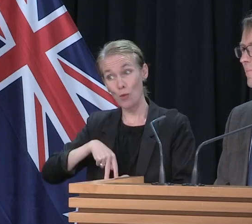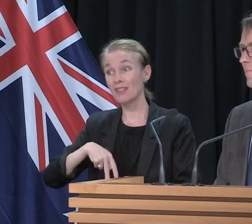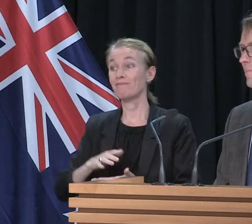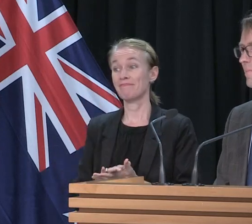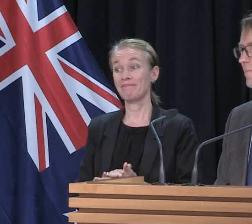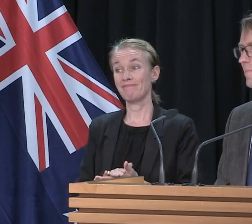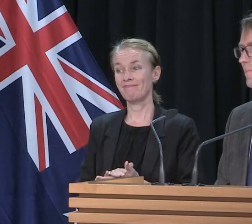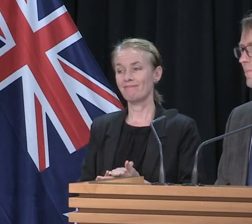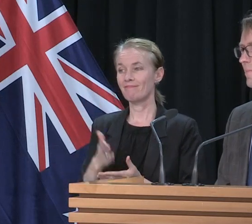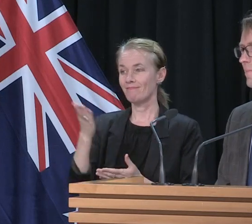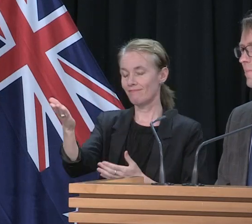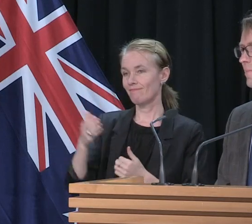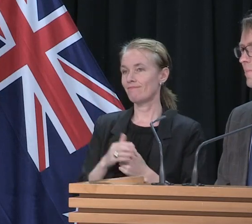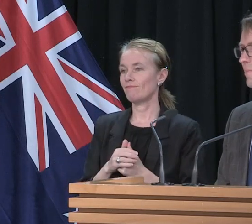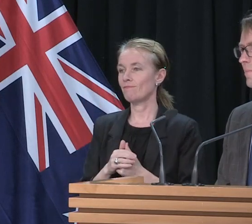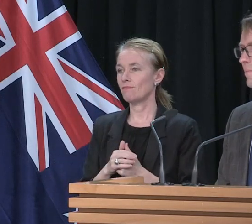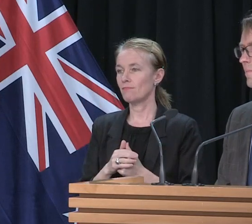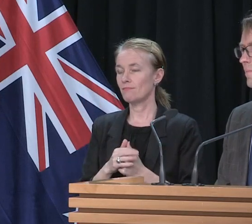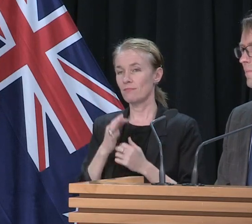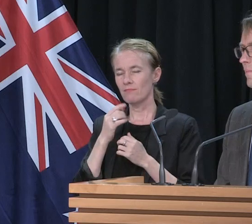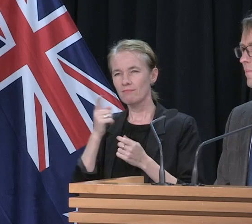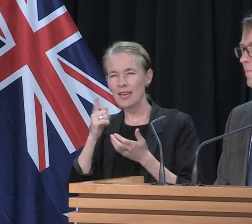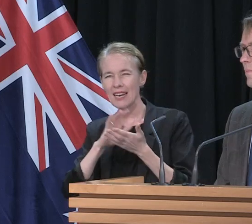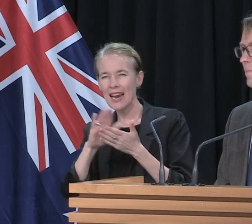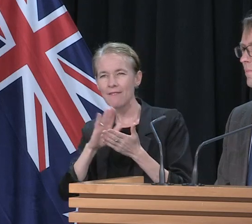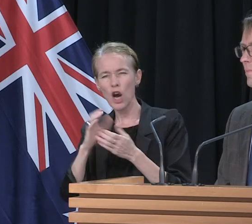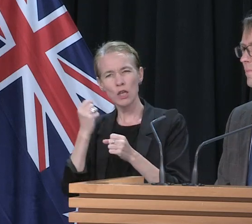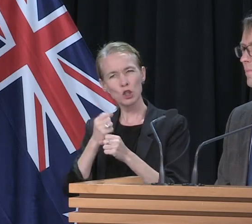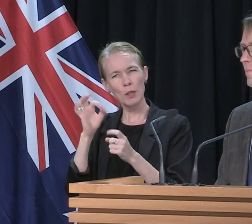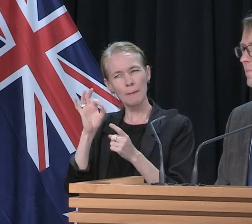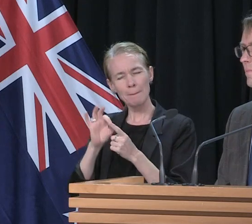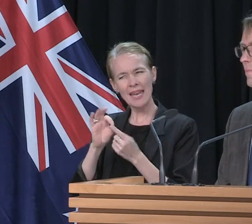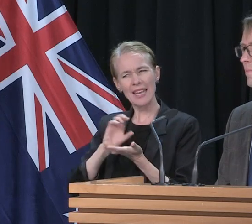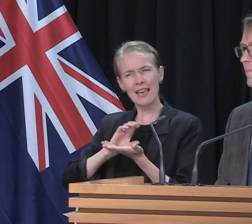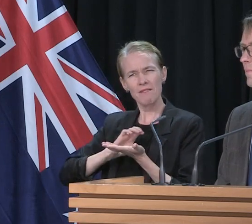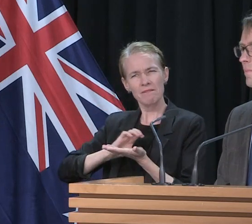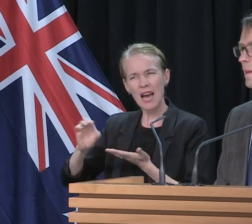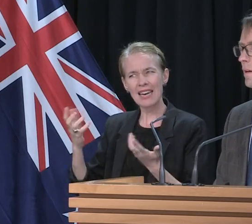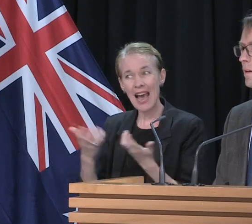the very last question. We're back tomorrow. So there'll be more time. >> Could you please